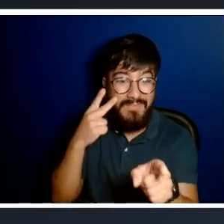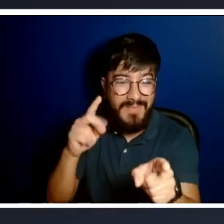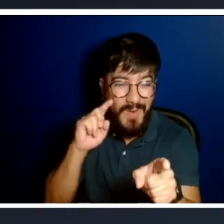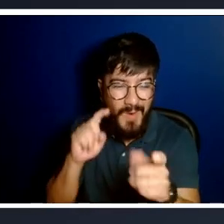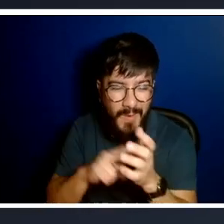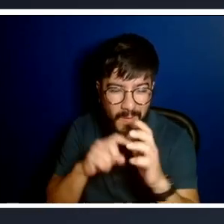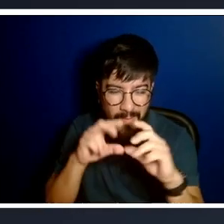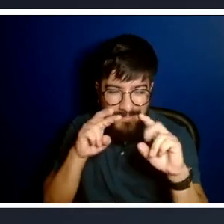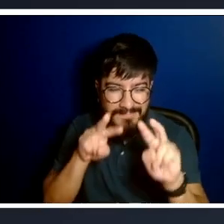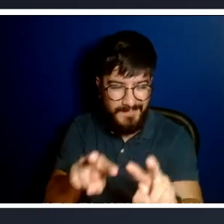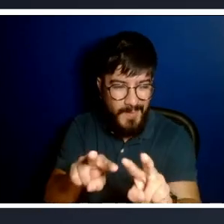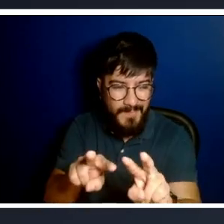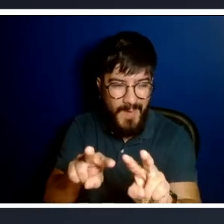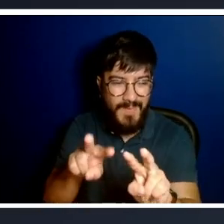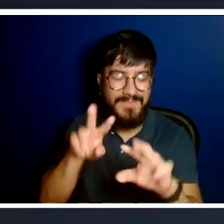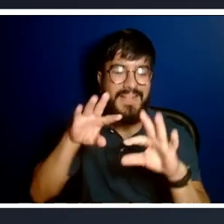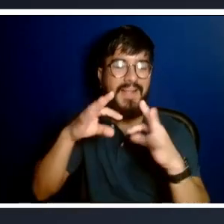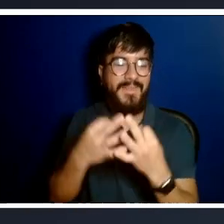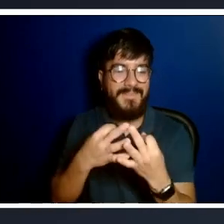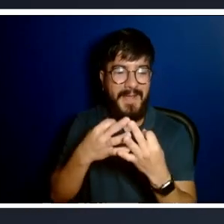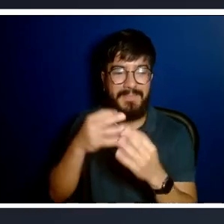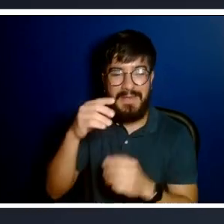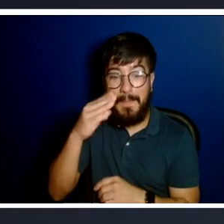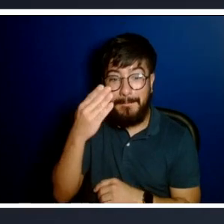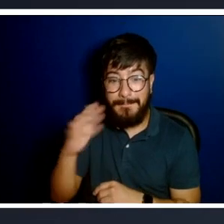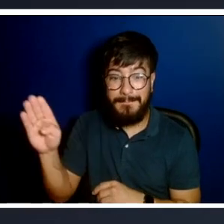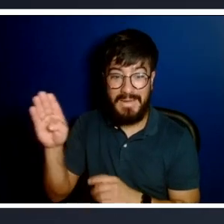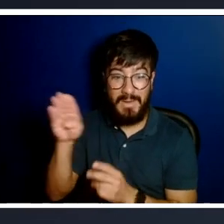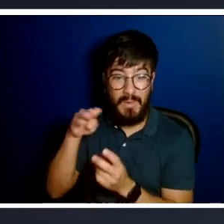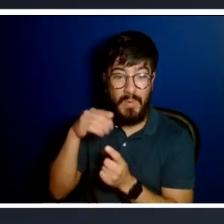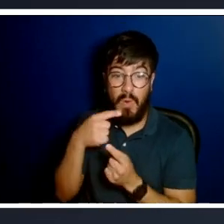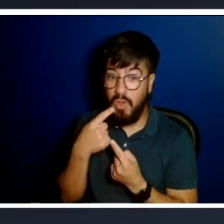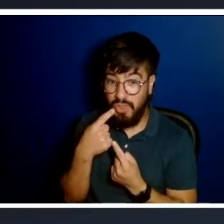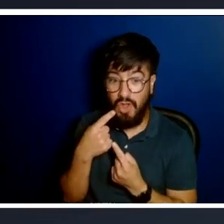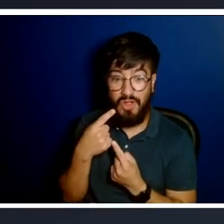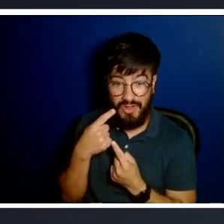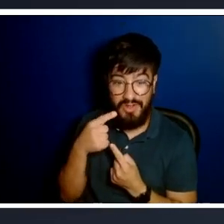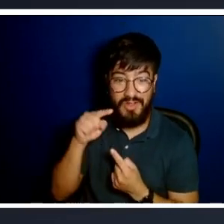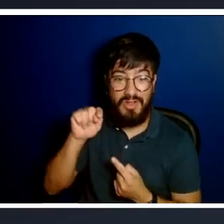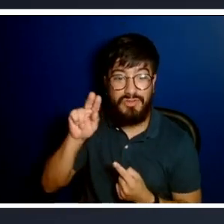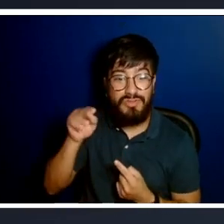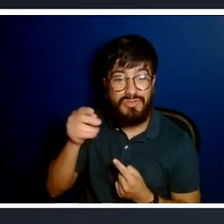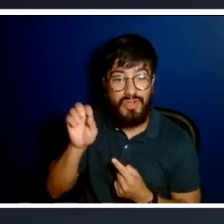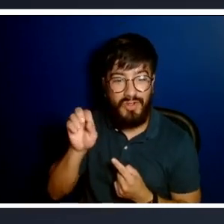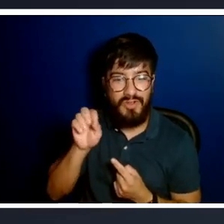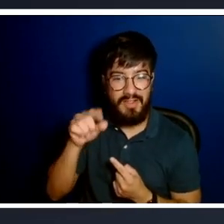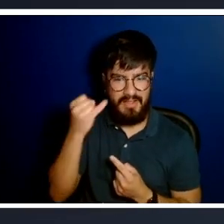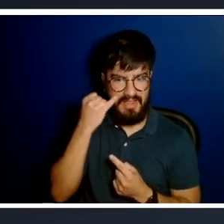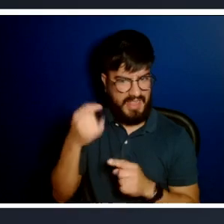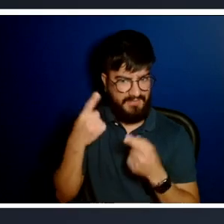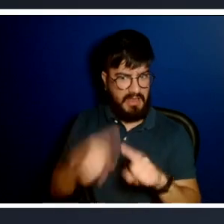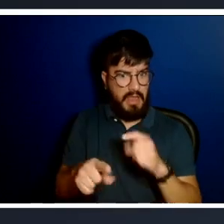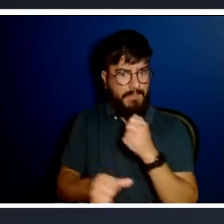the blue tongue skink. And if they are threatened, they can do several things. They will flatten